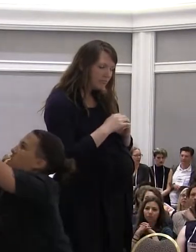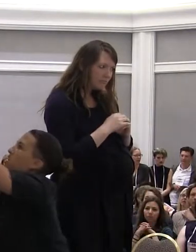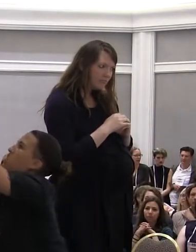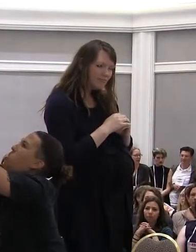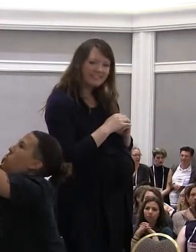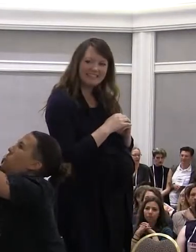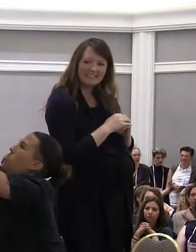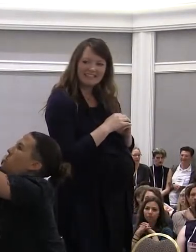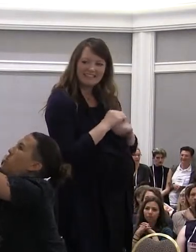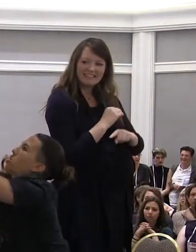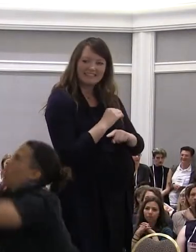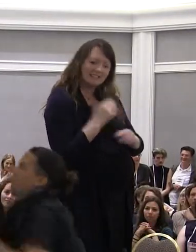(the sound of adjusting mic)